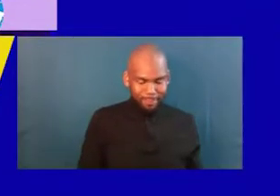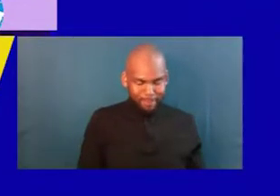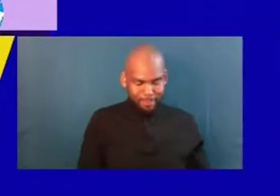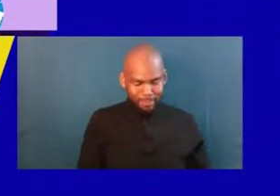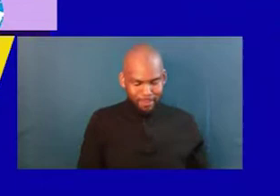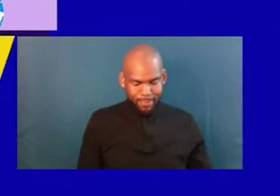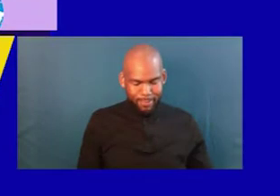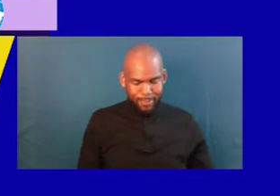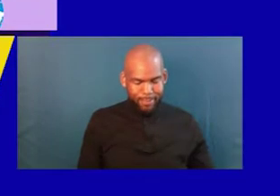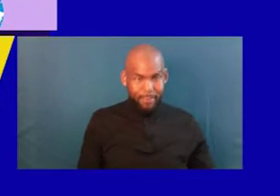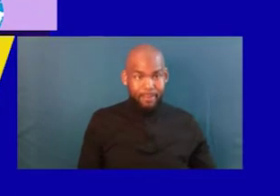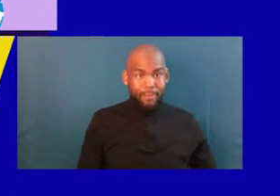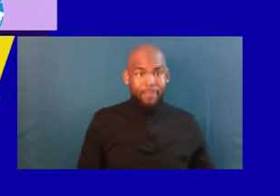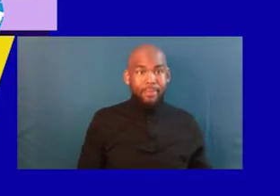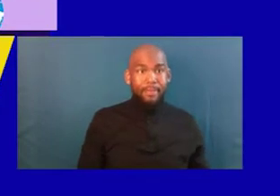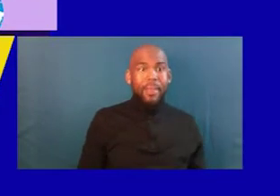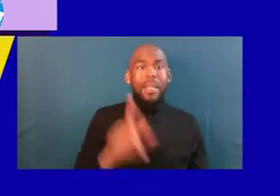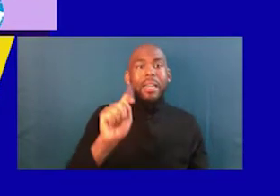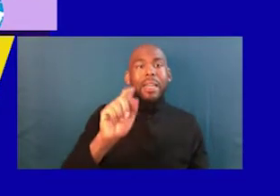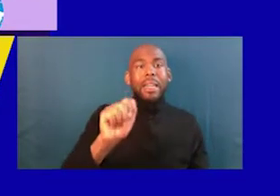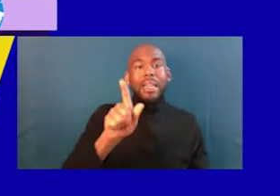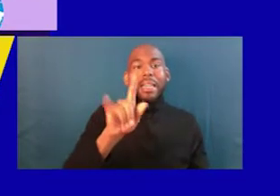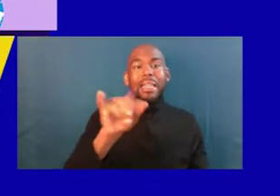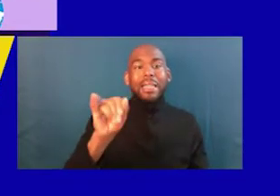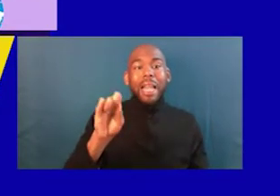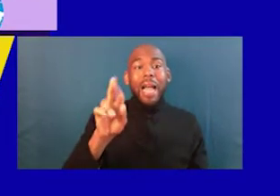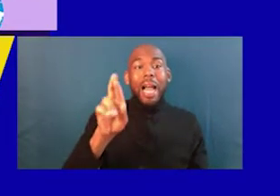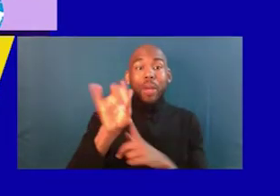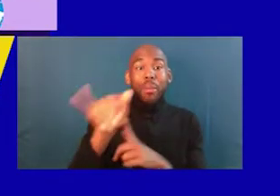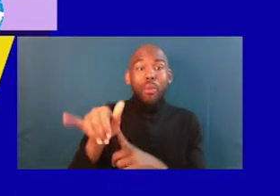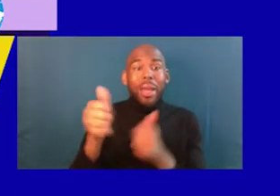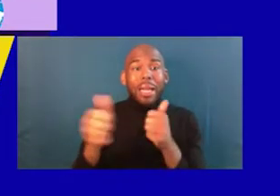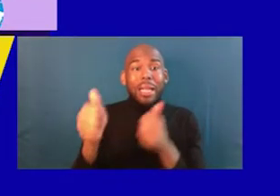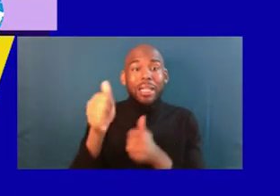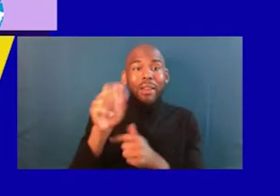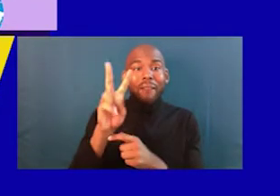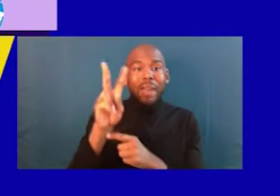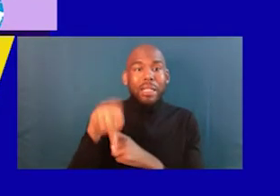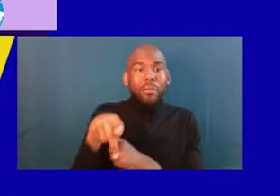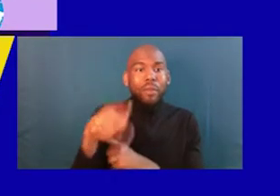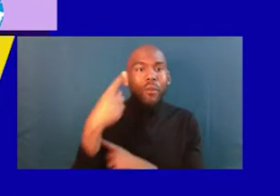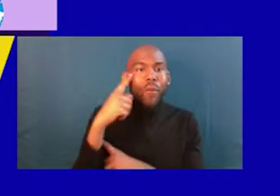Tali Bray, Executive Vice President, Head of Technology Diverse Segments, Representation